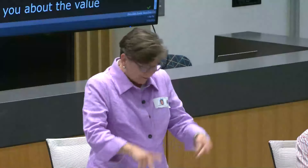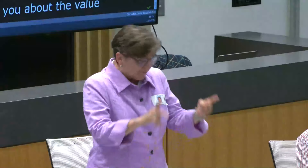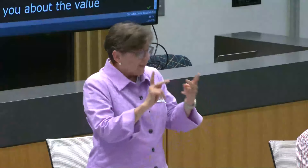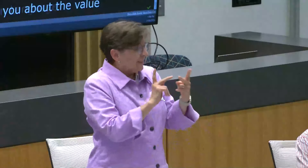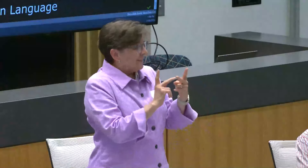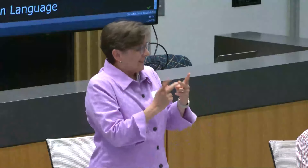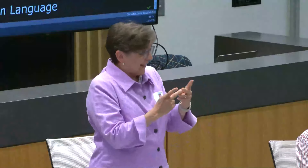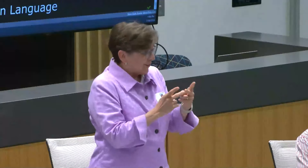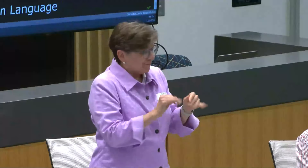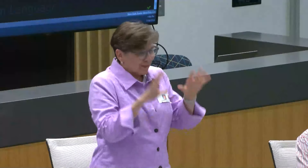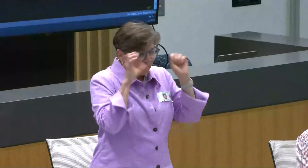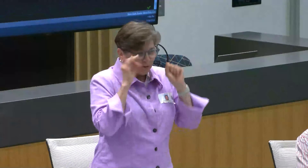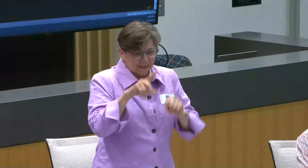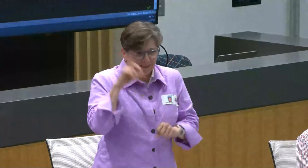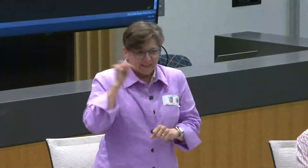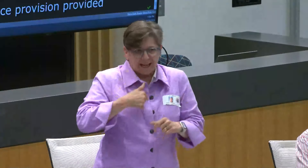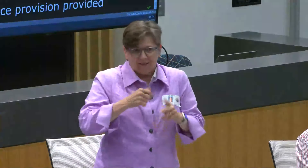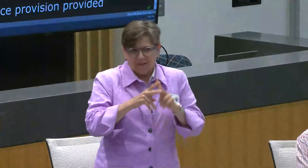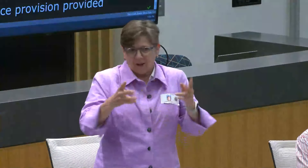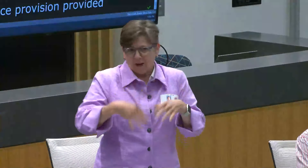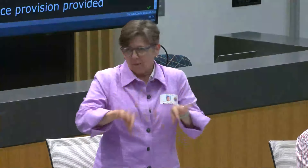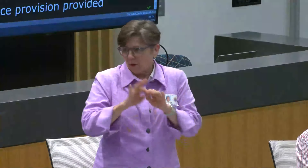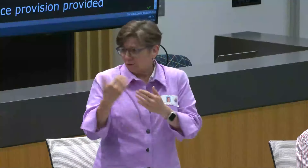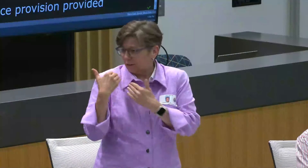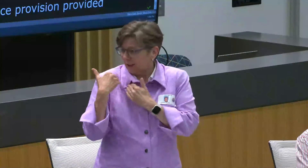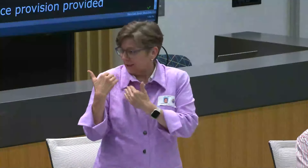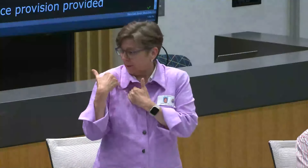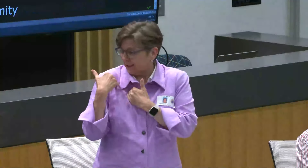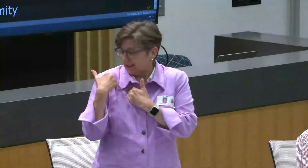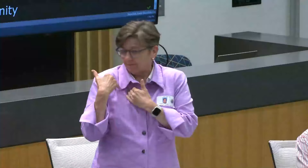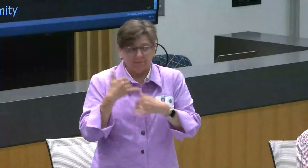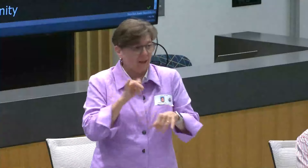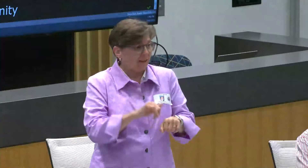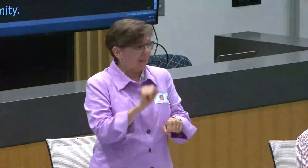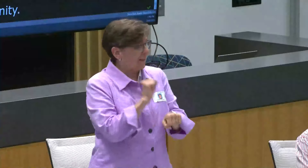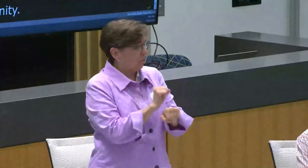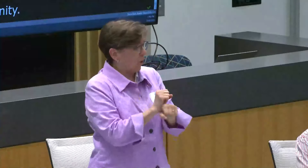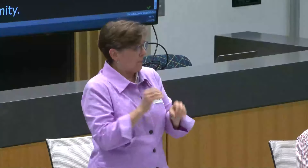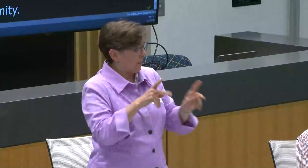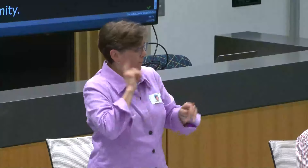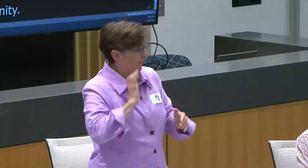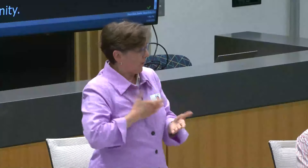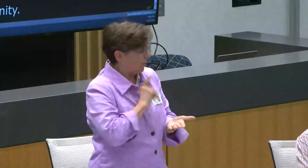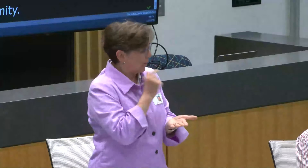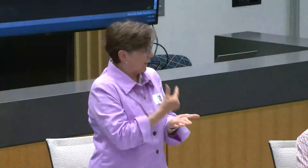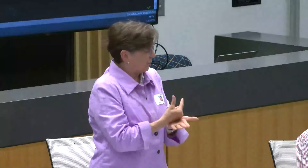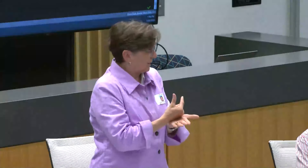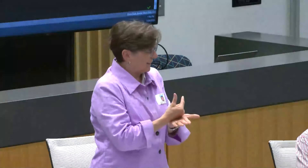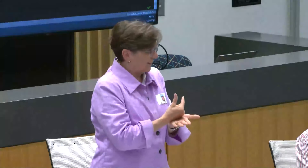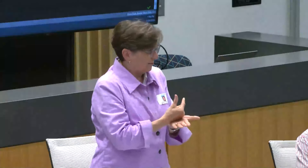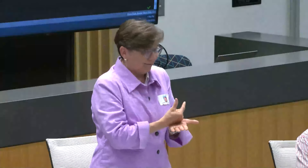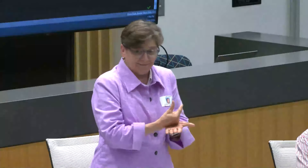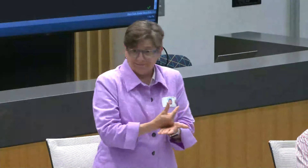COMMUNITY AND THEY ARE ABLE TO THRIVE AS A RESULT. SO THAT'S THE FRAME I USE IN SHARING MY COMMENTS TO YOU ABOUT THE VALUE OF AMERICAN SIGN LANGUAGE. AND THE SERVICE PROVISION